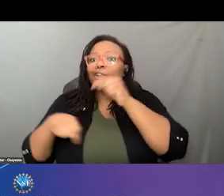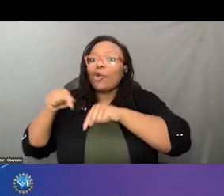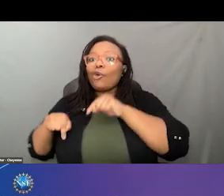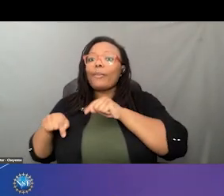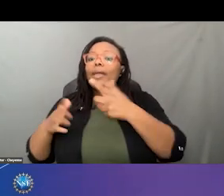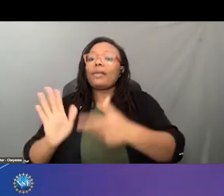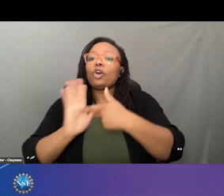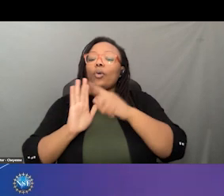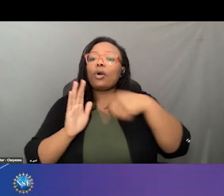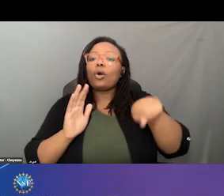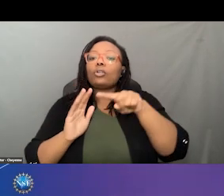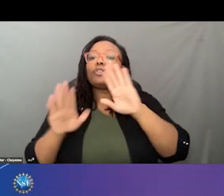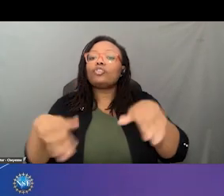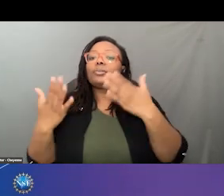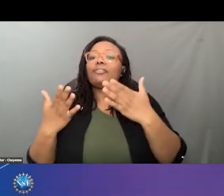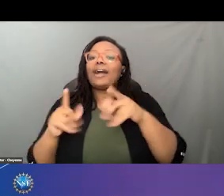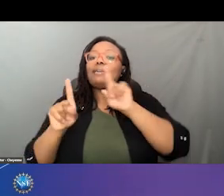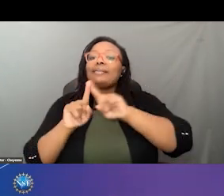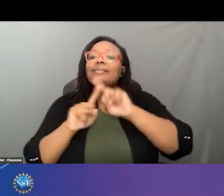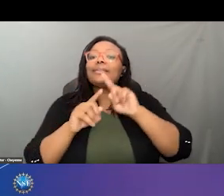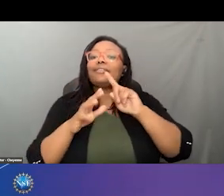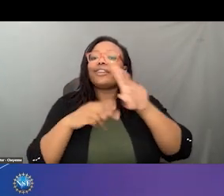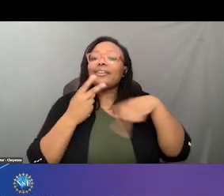And will require you all to provide various pieces of information